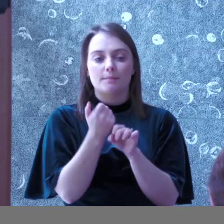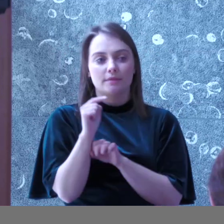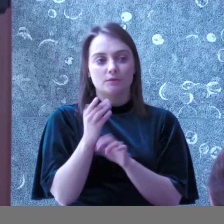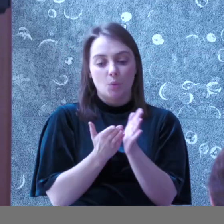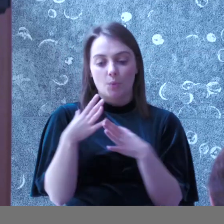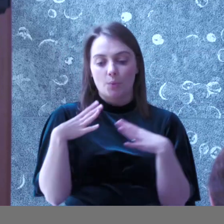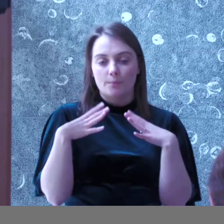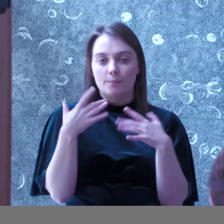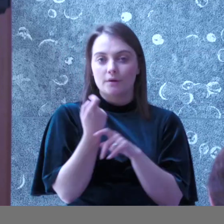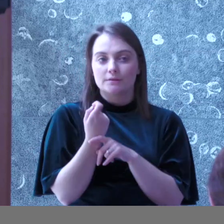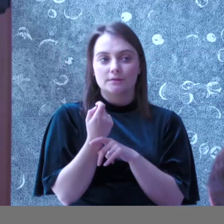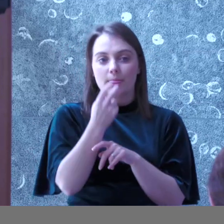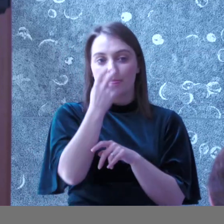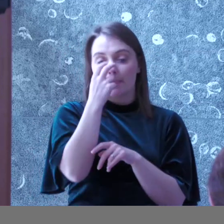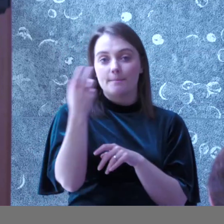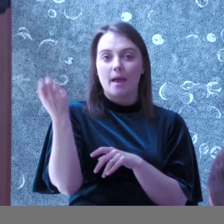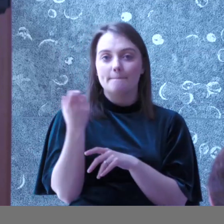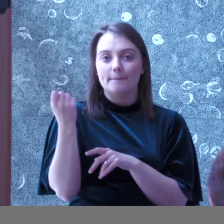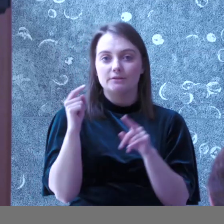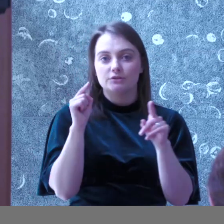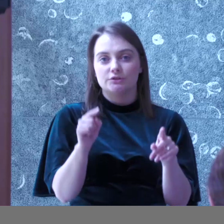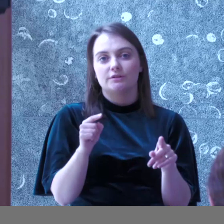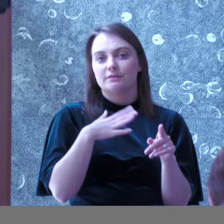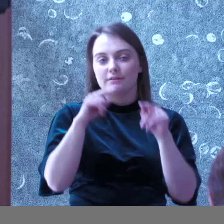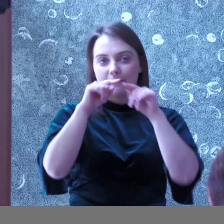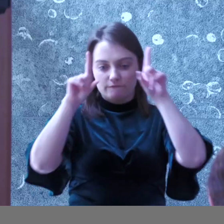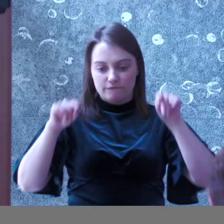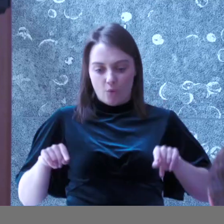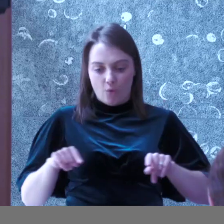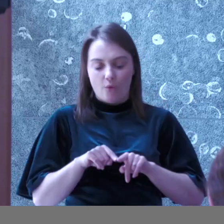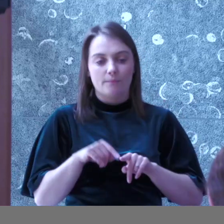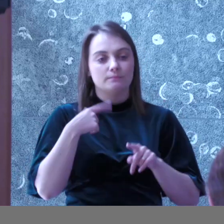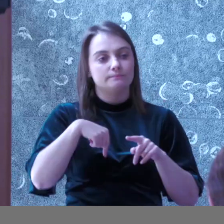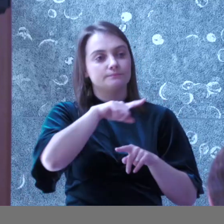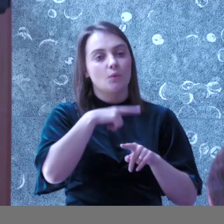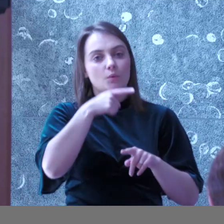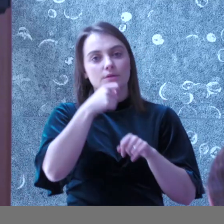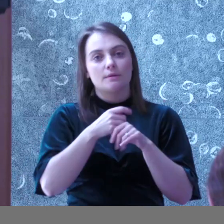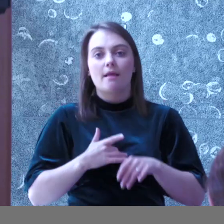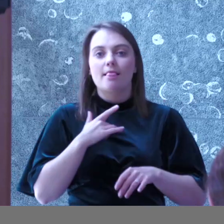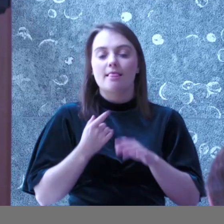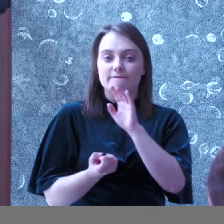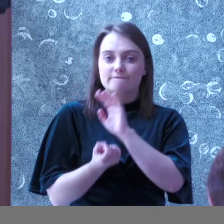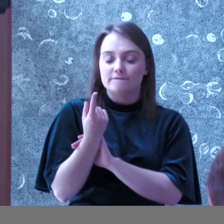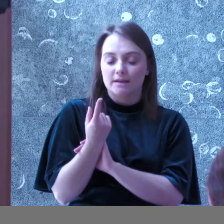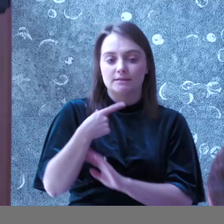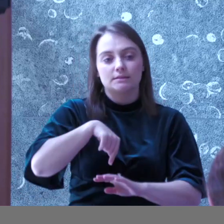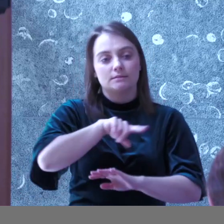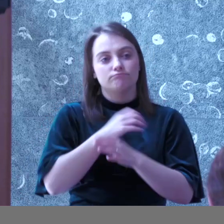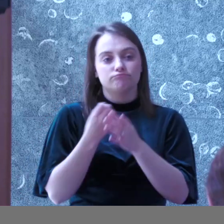the blind pension. When we're talking about life events we're talking about joined up government.